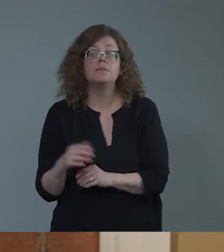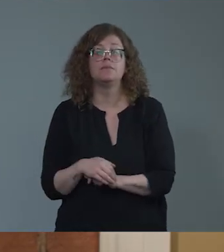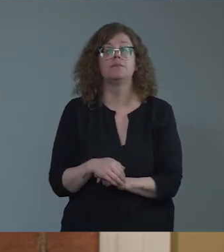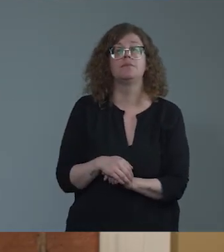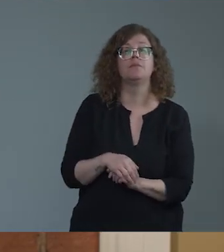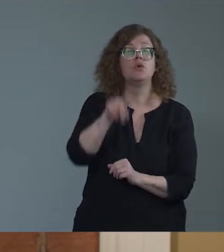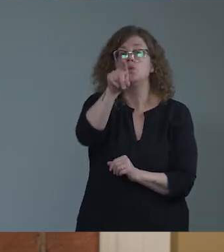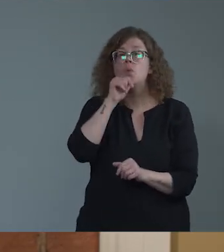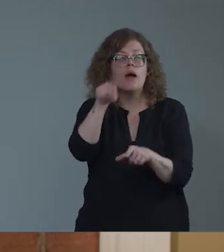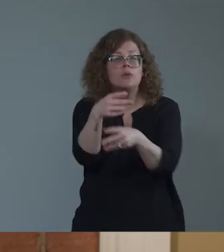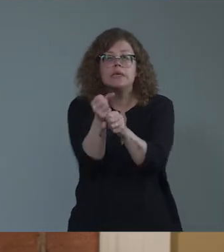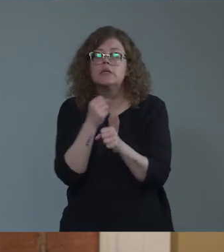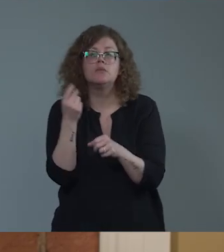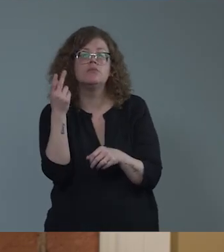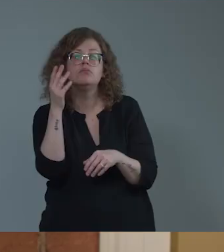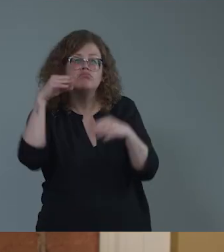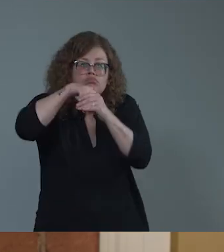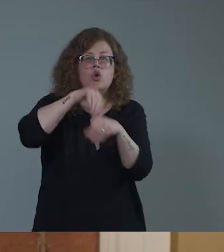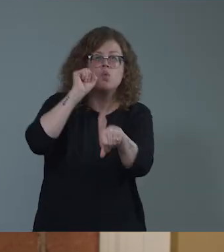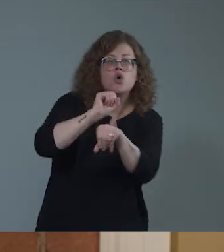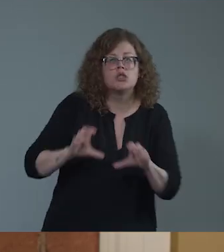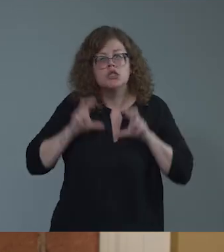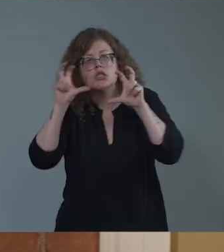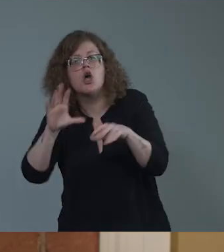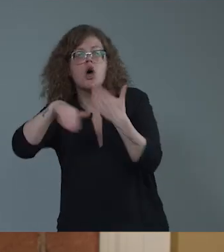selling that decal as a fundraiser for your community association.